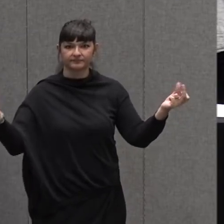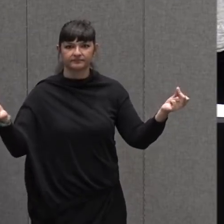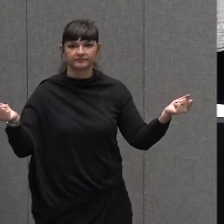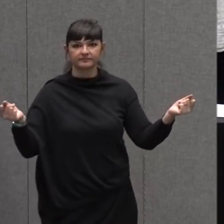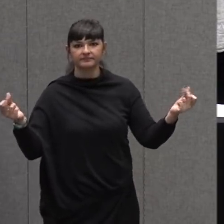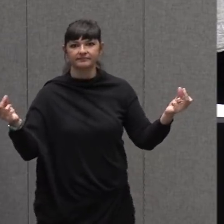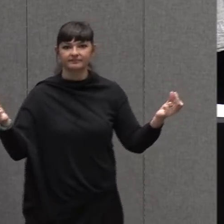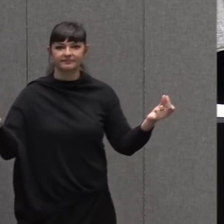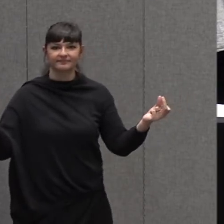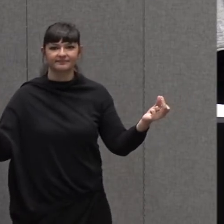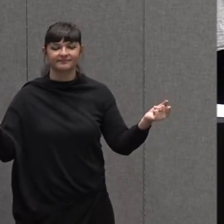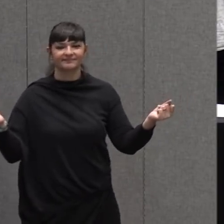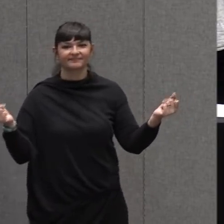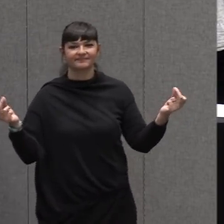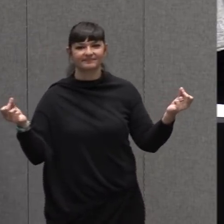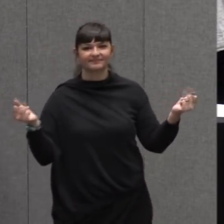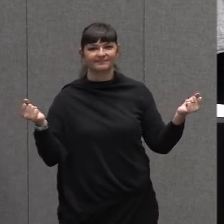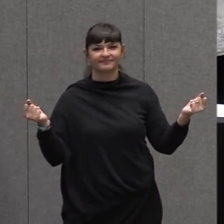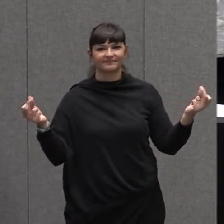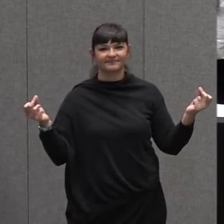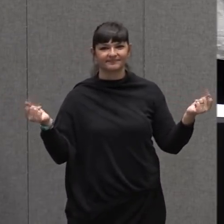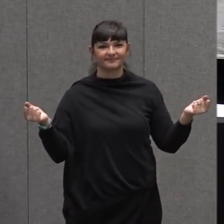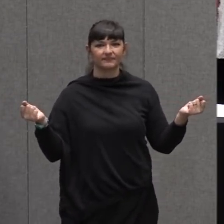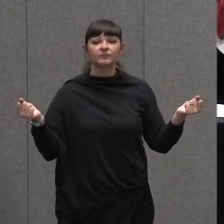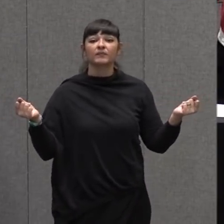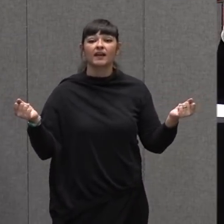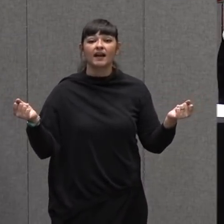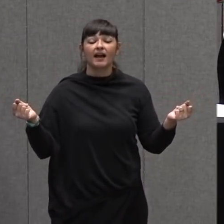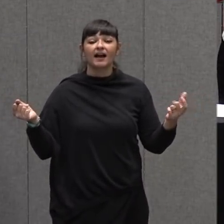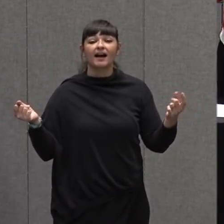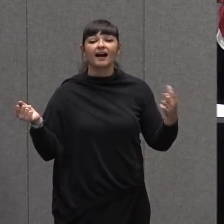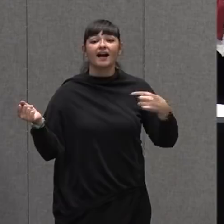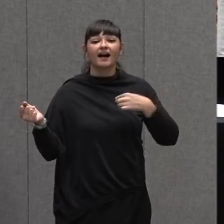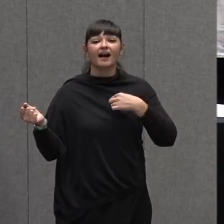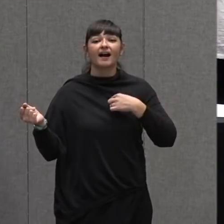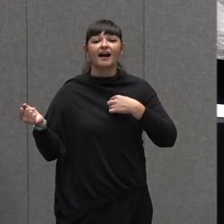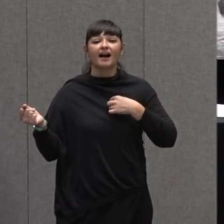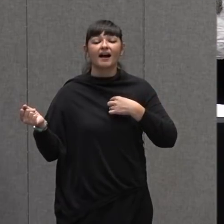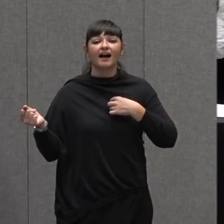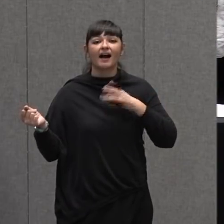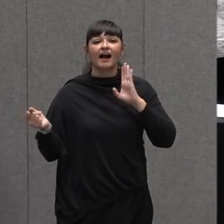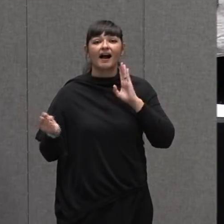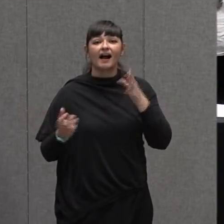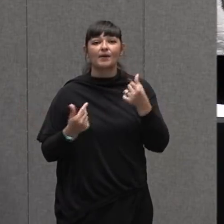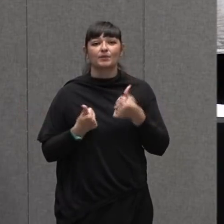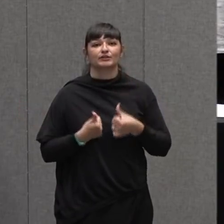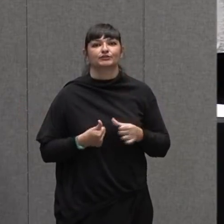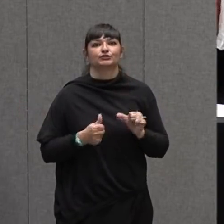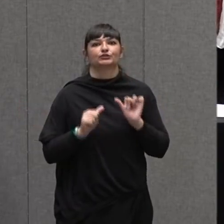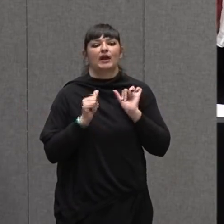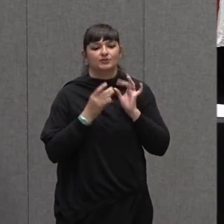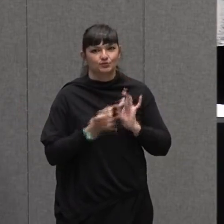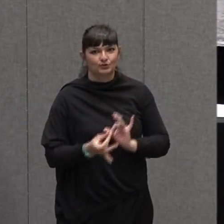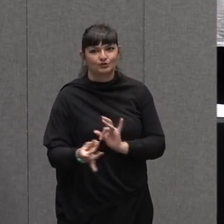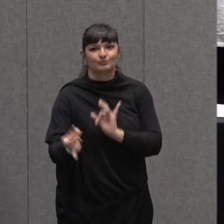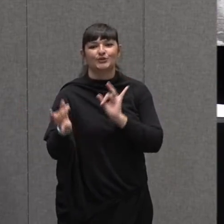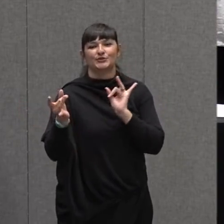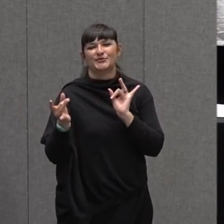So I'll try to go gracefully this time. We're gonna start at 120. And we're gonna count back by fives.